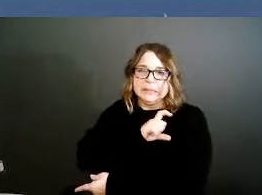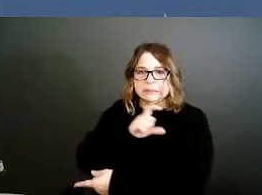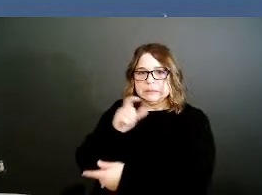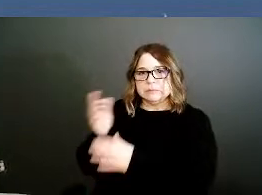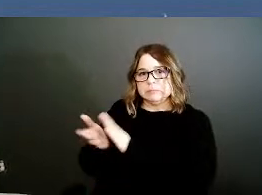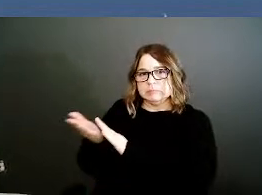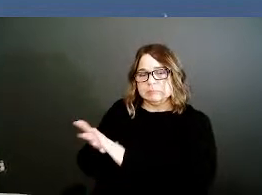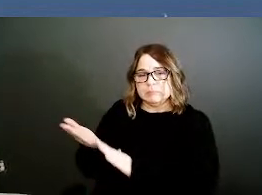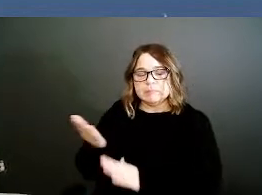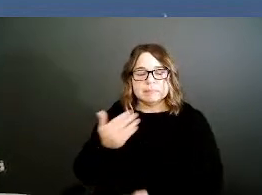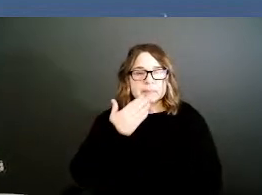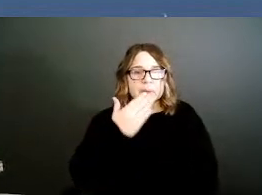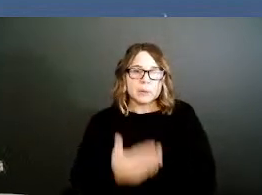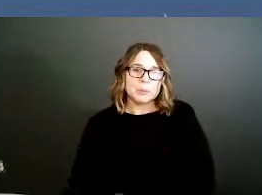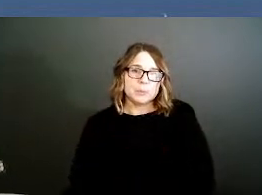≫ COUNCIL PRESIDENT BENDER: THANK YOU.